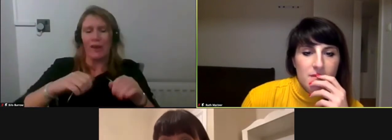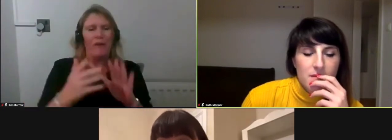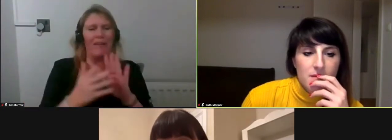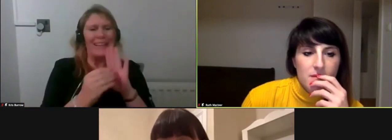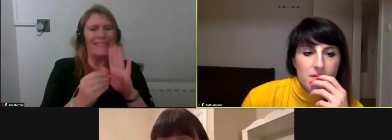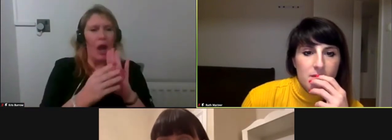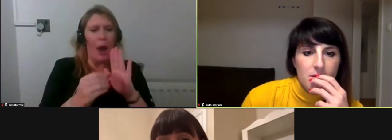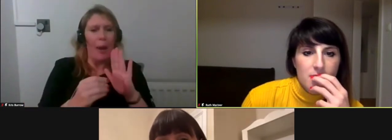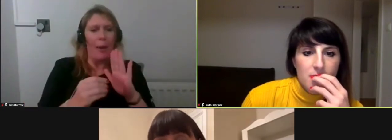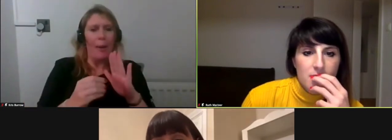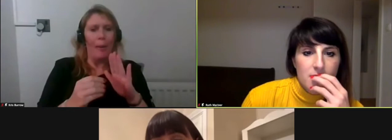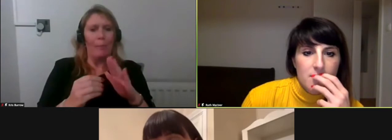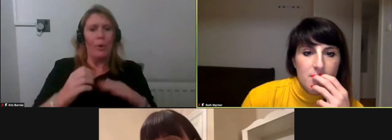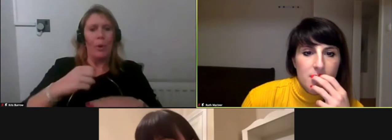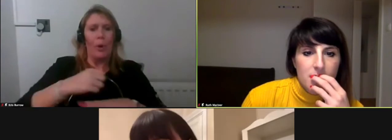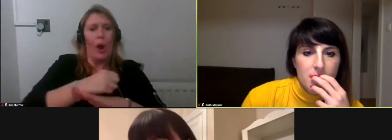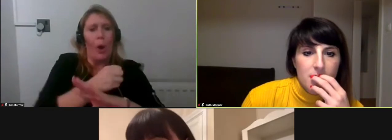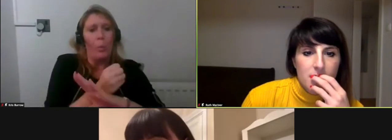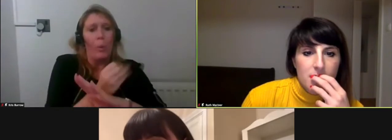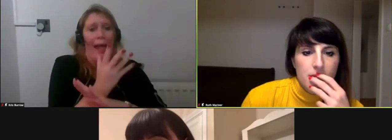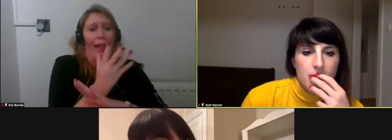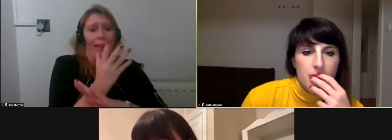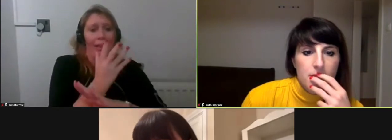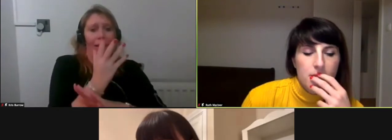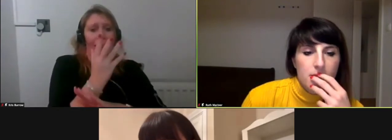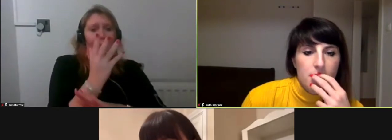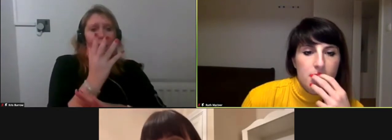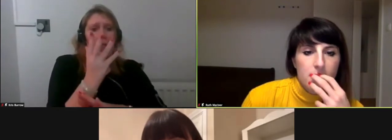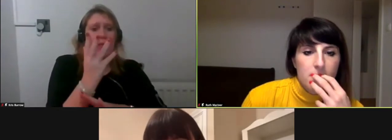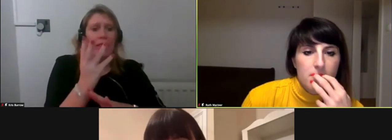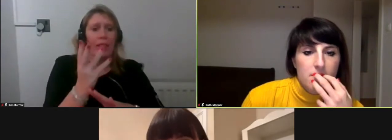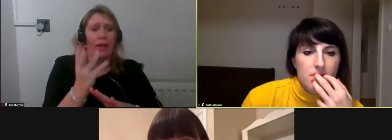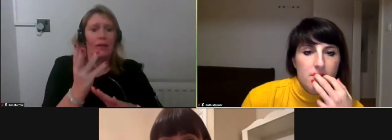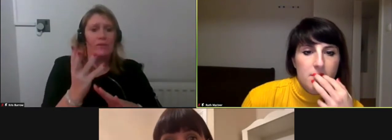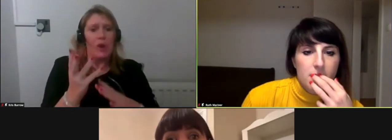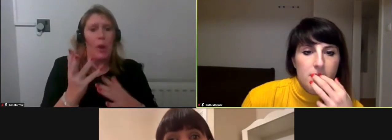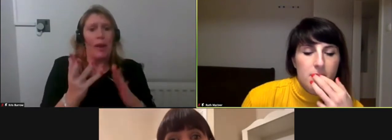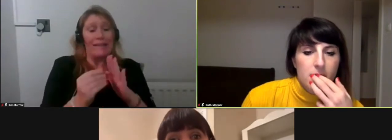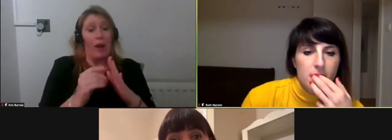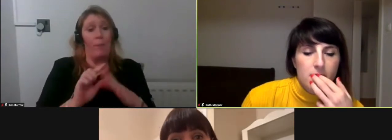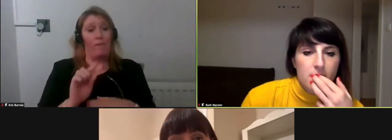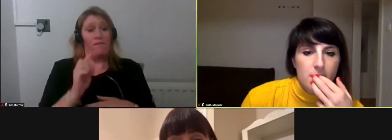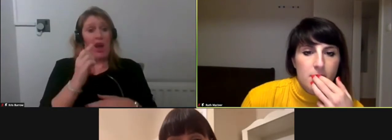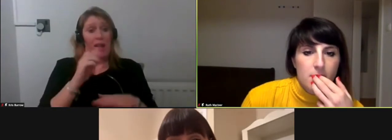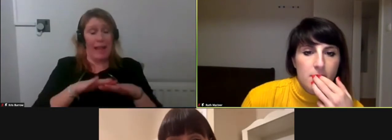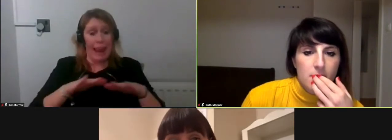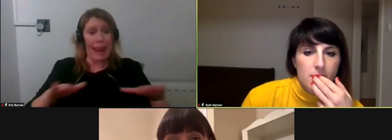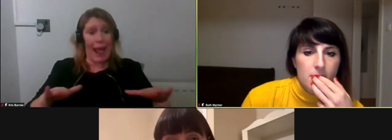is a land animal, who evolves, learns and changes to become what they are supposed